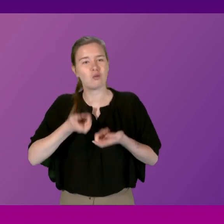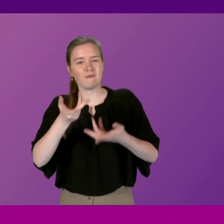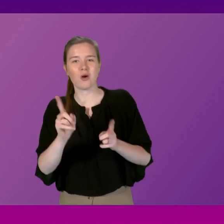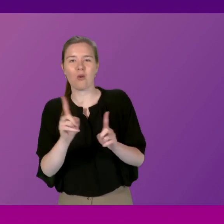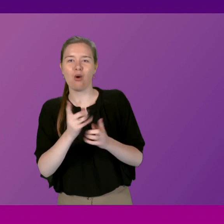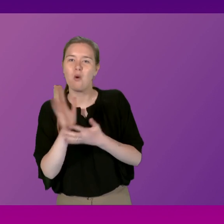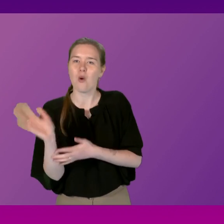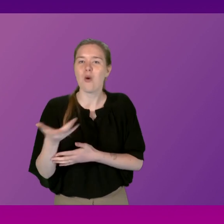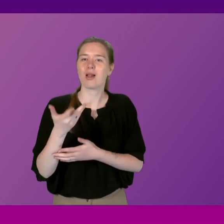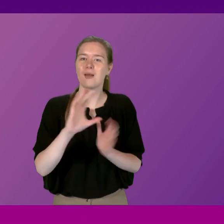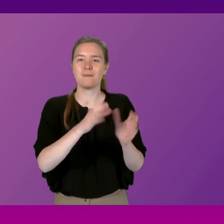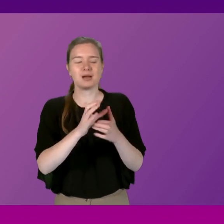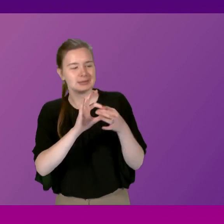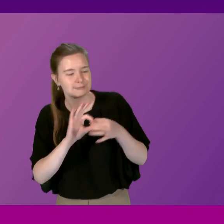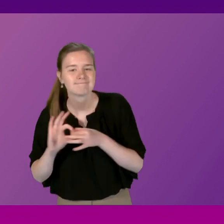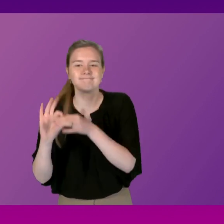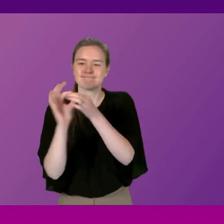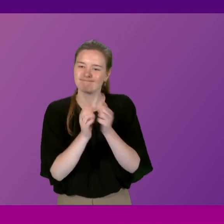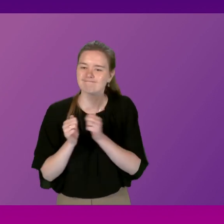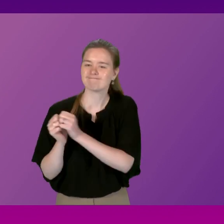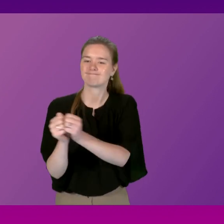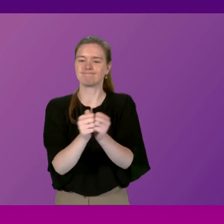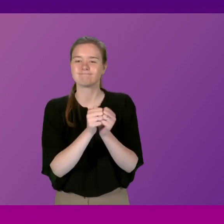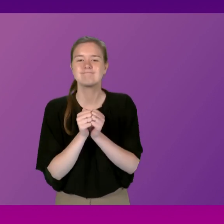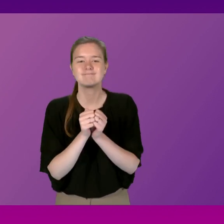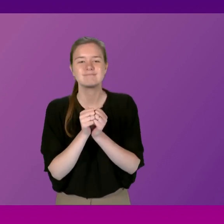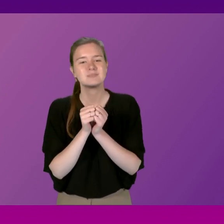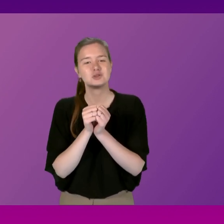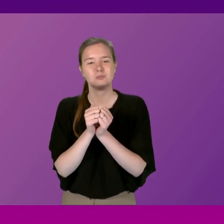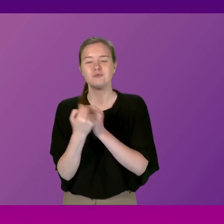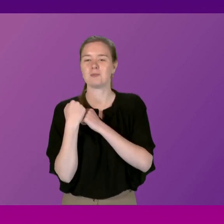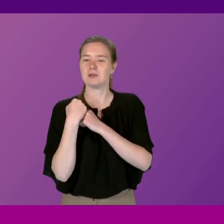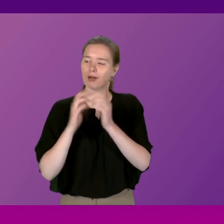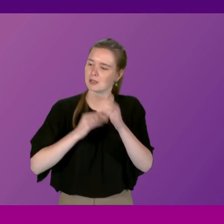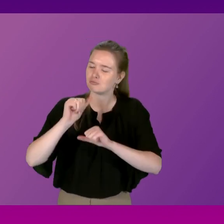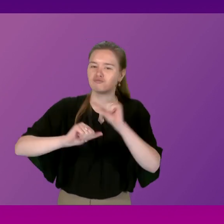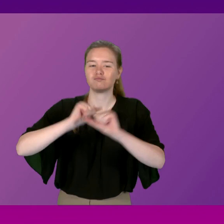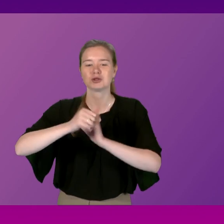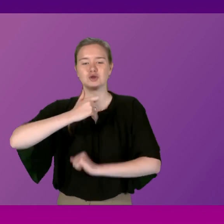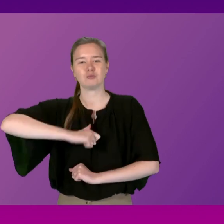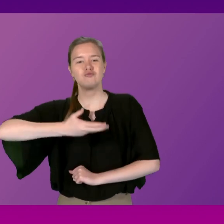for all parties to unite in agreement on the need to uphold and progress human rights for disabled people.